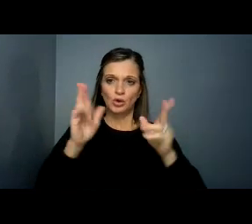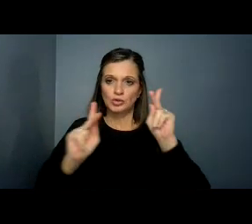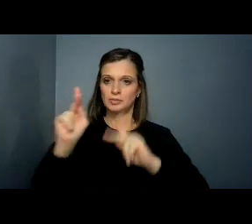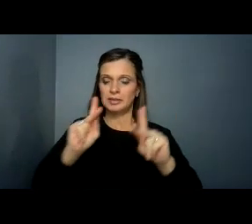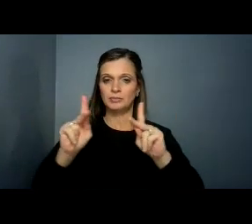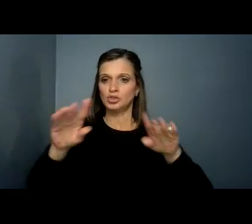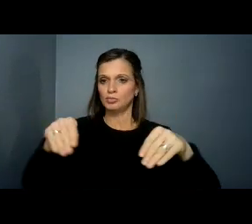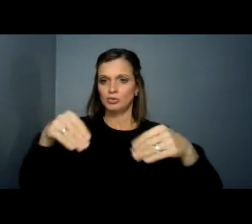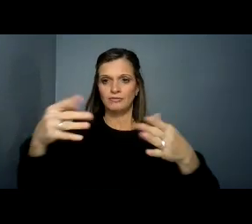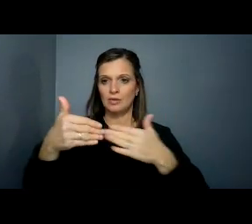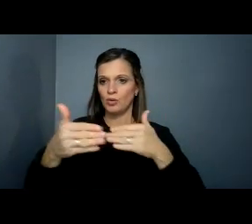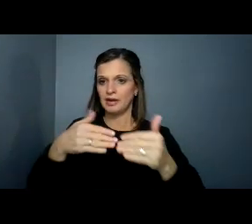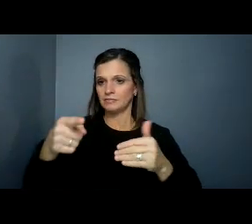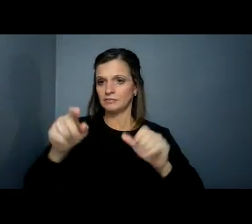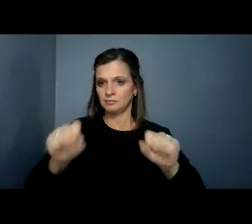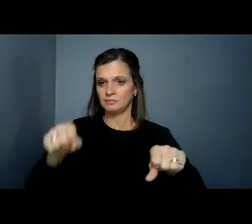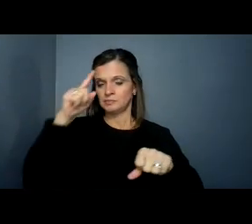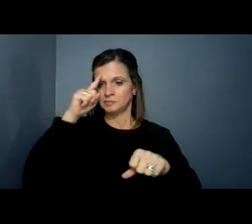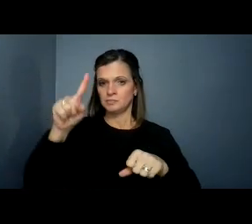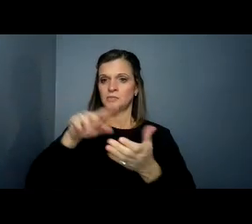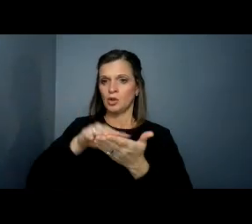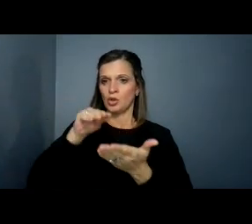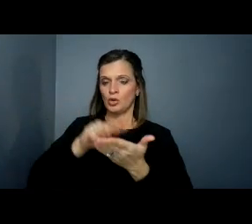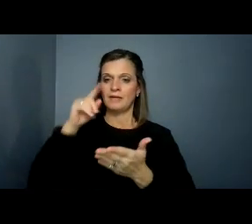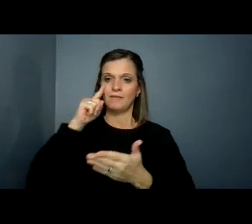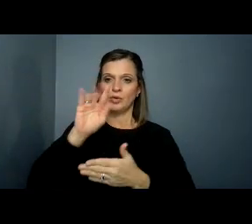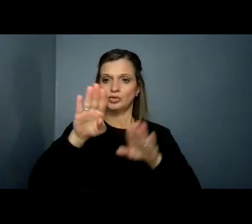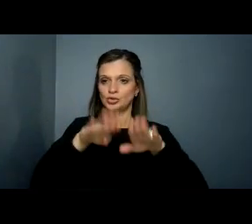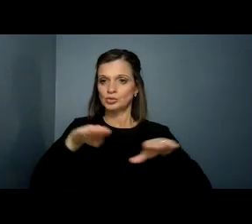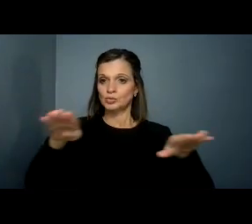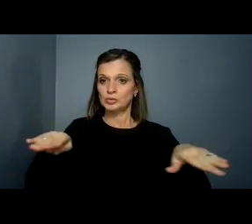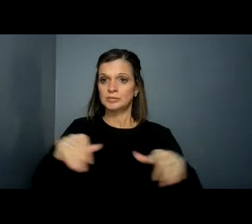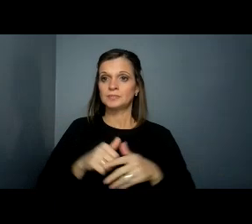So in with all the people you've seen, what are some instances that